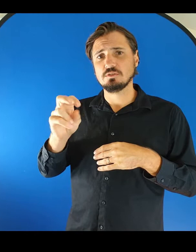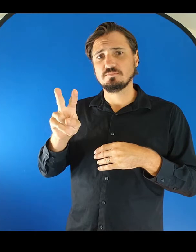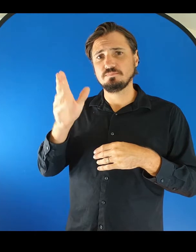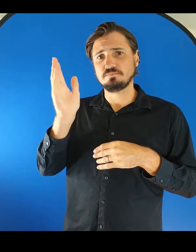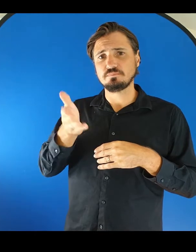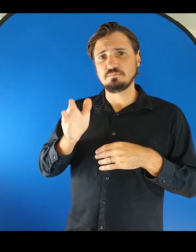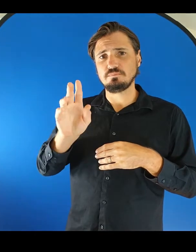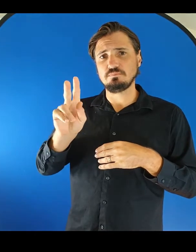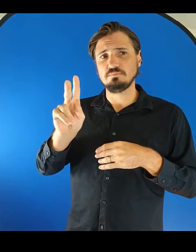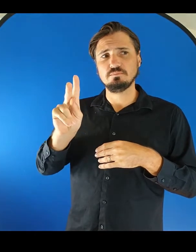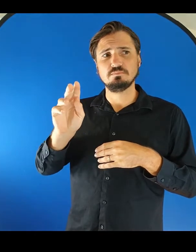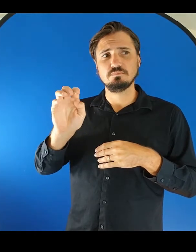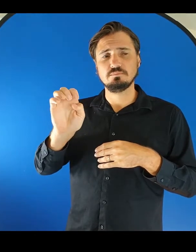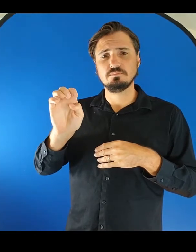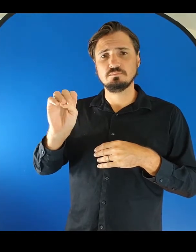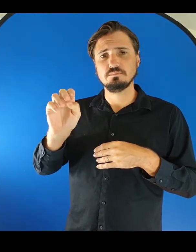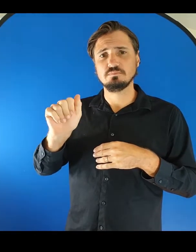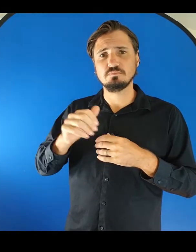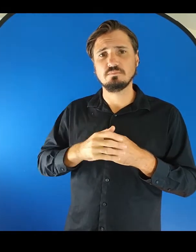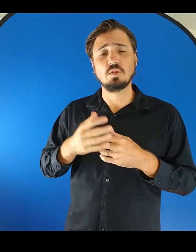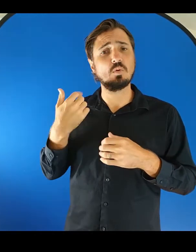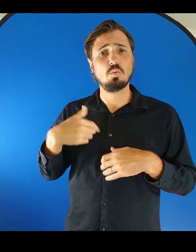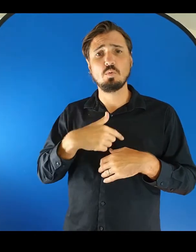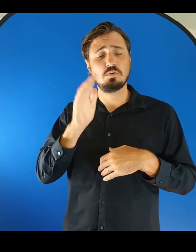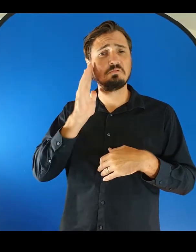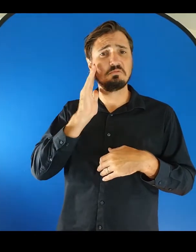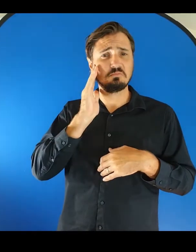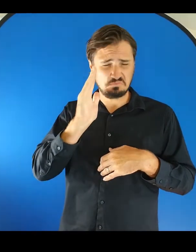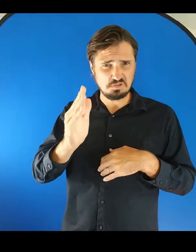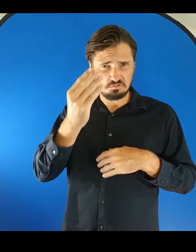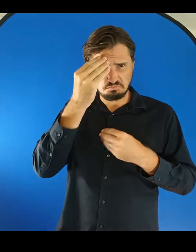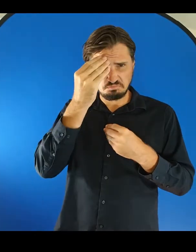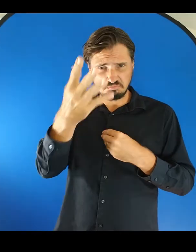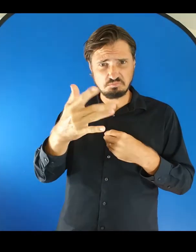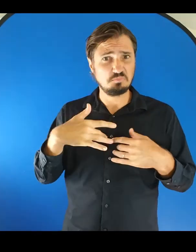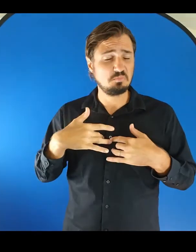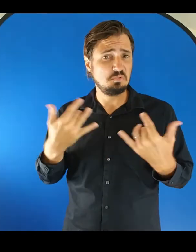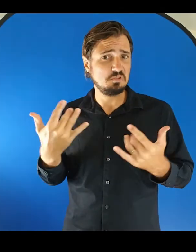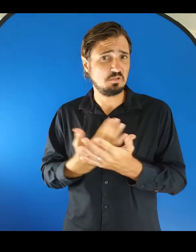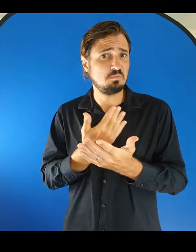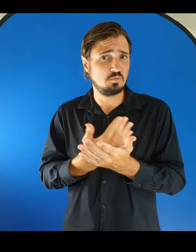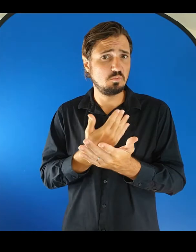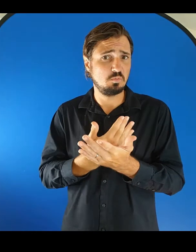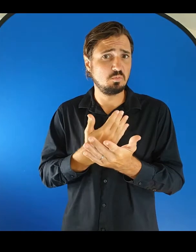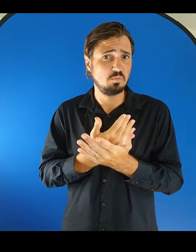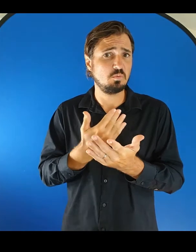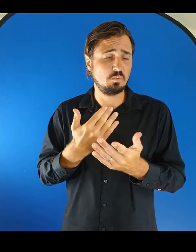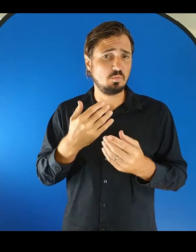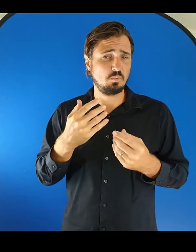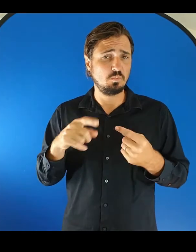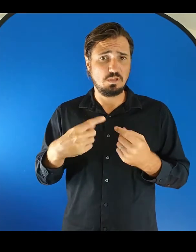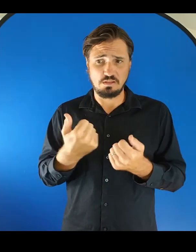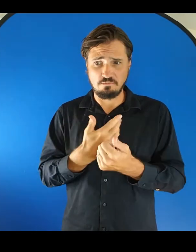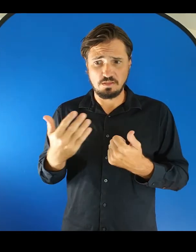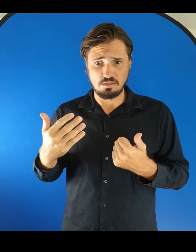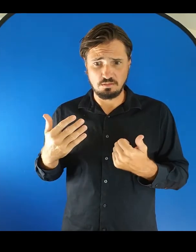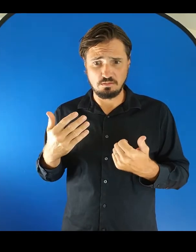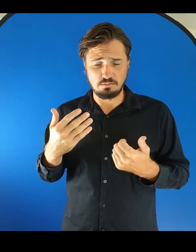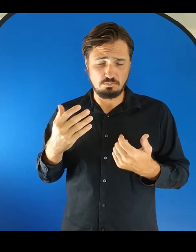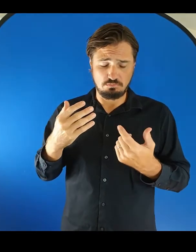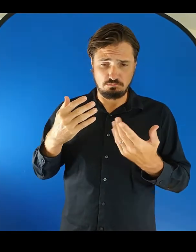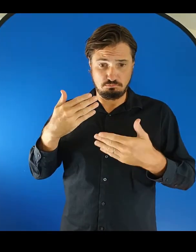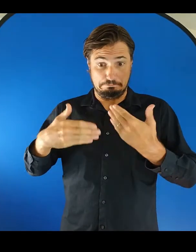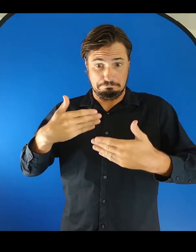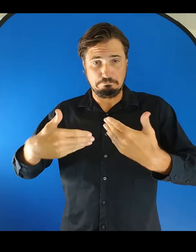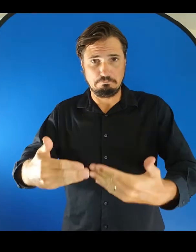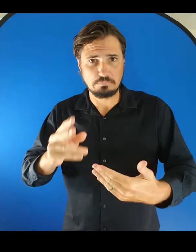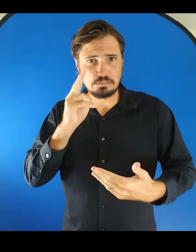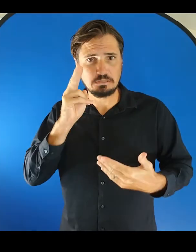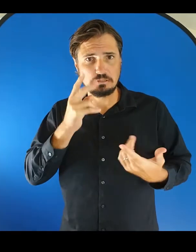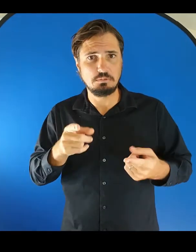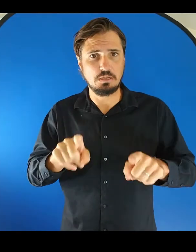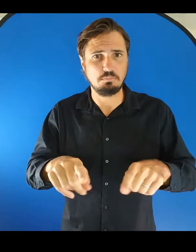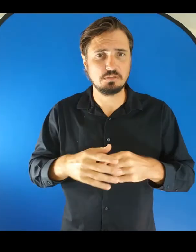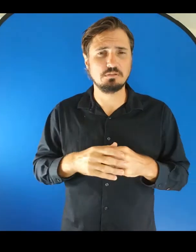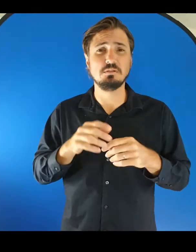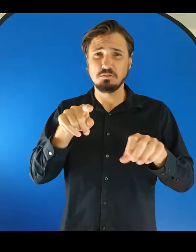We will provide updates to the public as this situation develops. In the meantime, please sign up for the county’s mass notification system by also going to the KEMA website